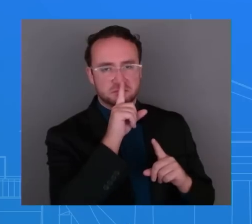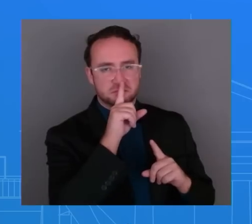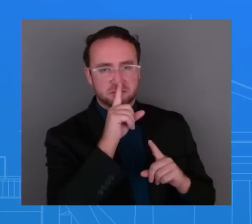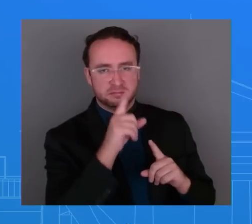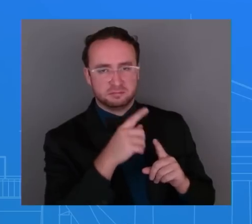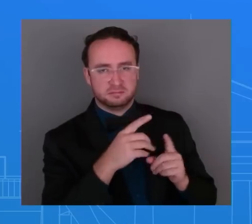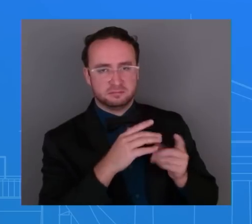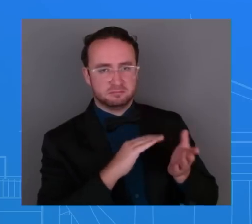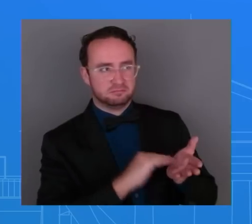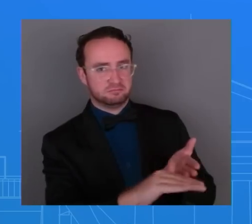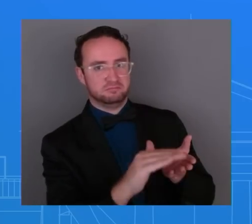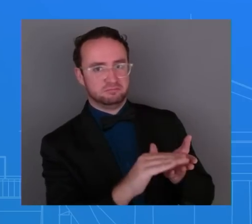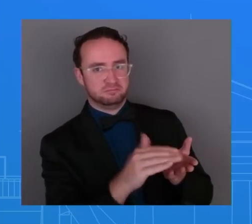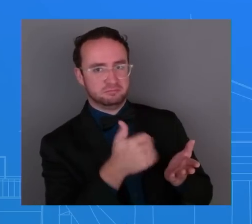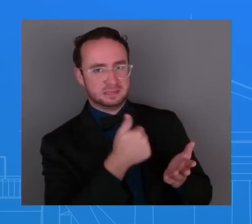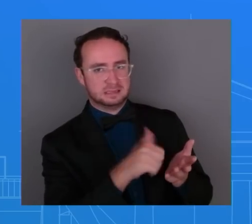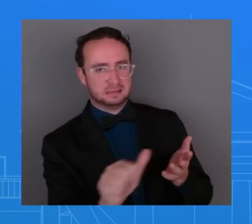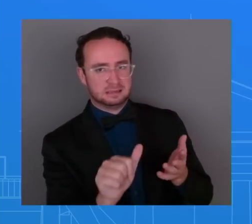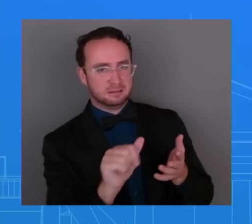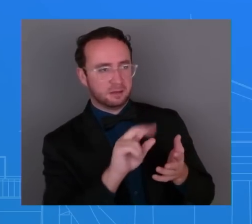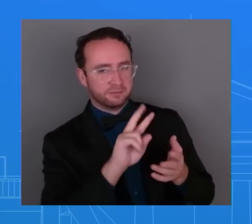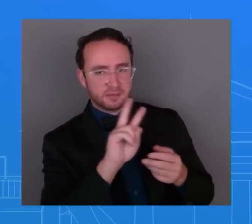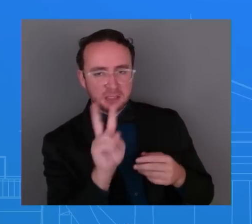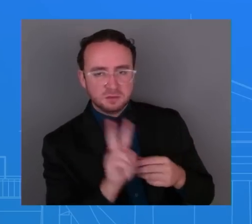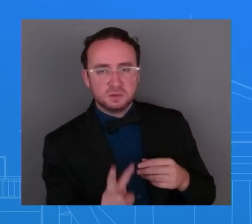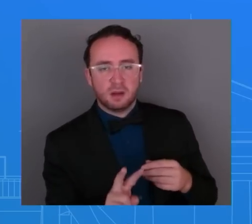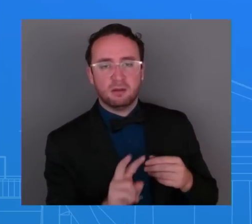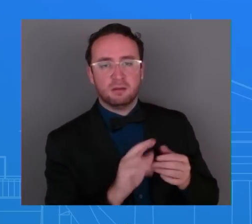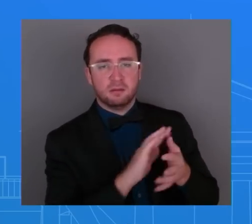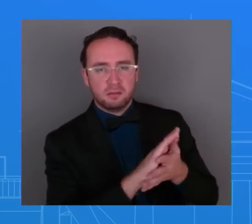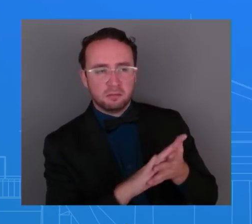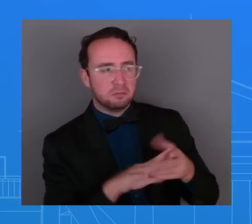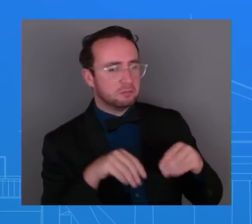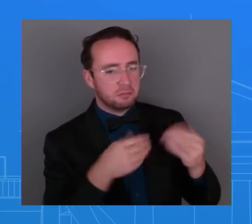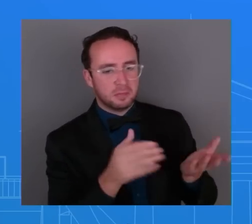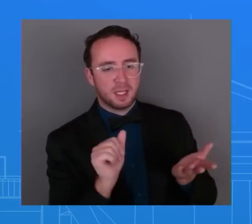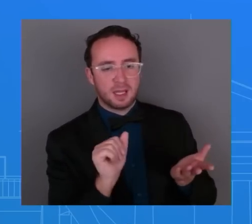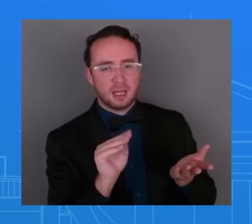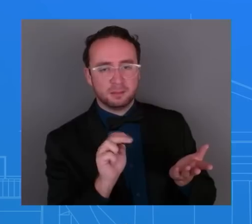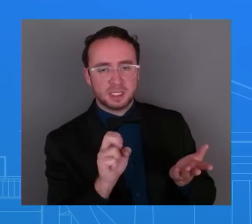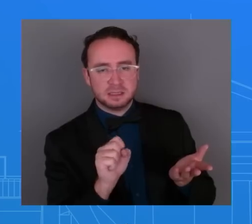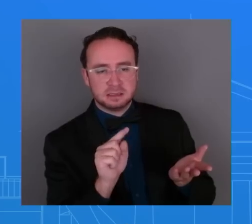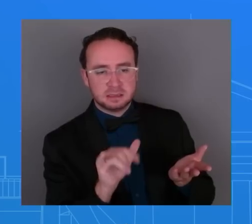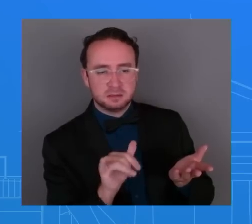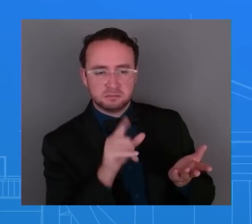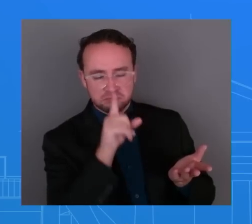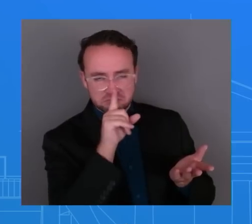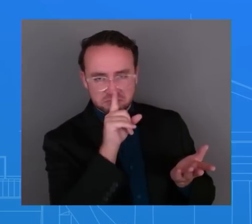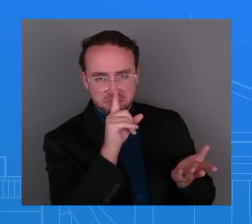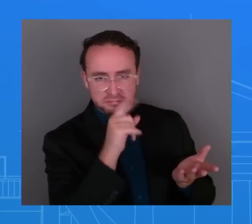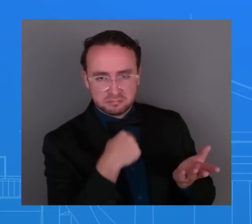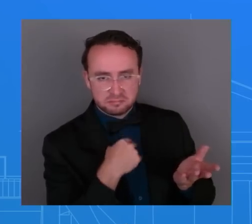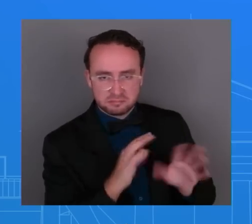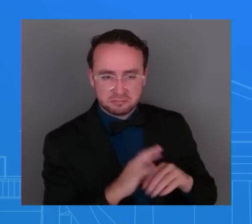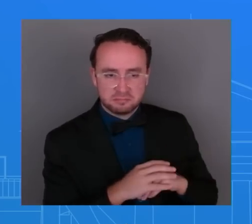The Press: How about before the election? Ms. Jean-Pierre: What I can say -- The Press: Because there are information that this offer was made -- started last year, this discussion of amnesty.